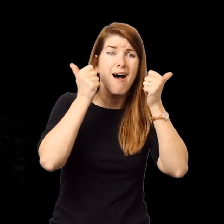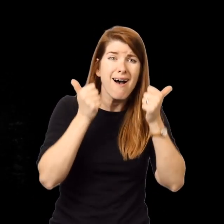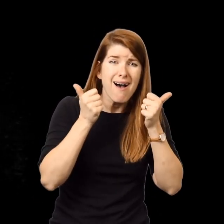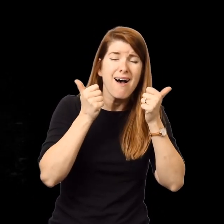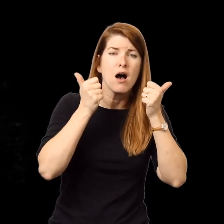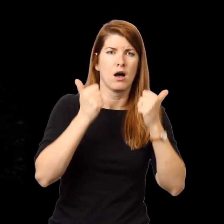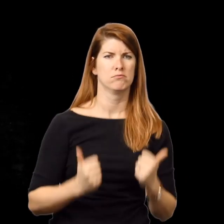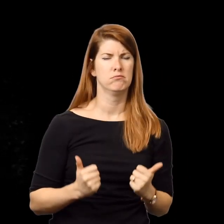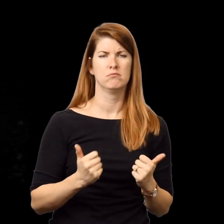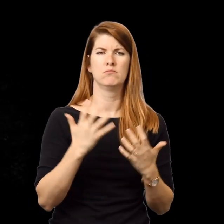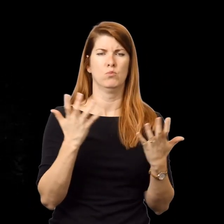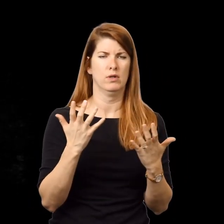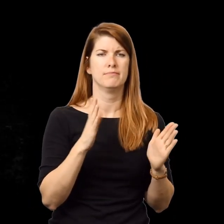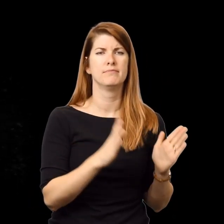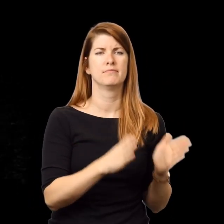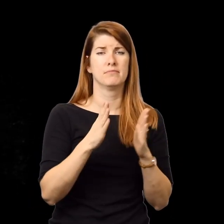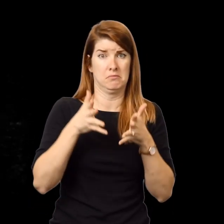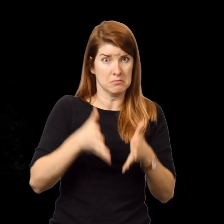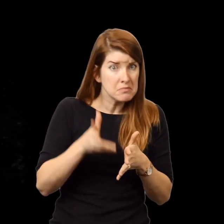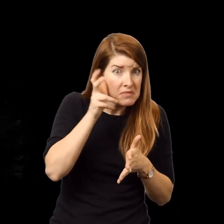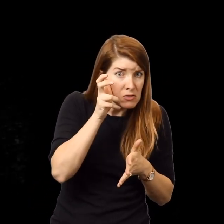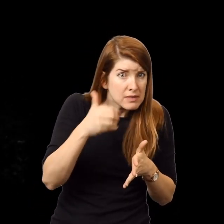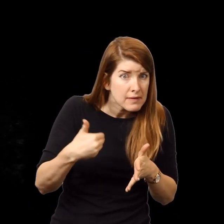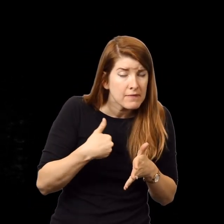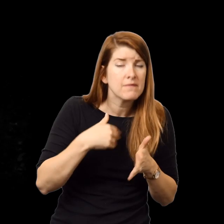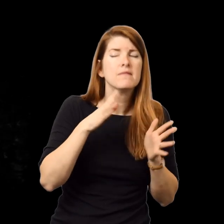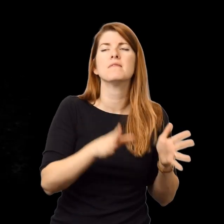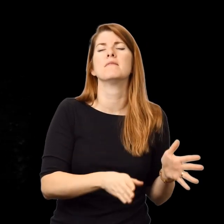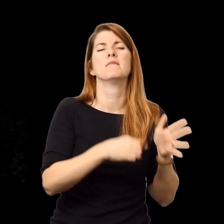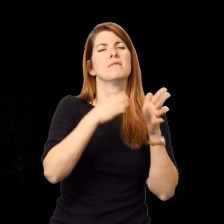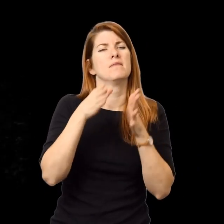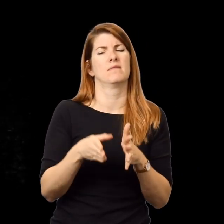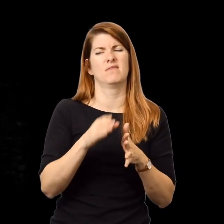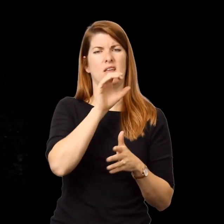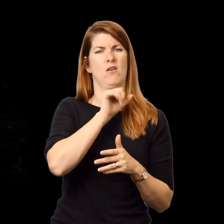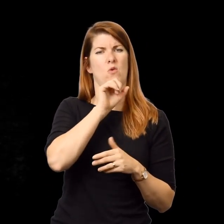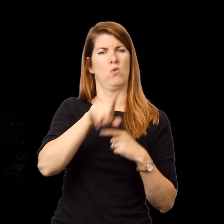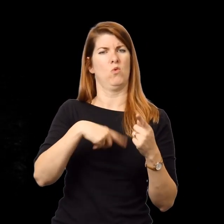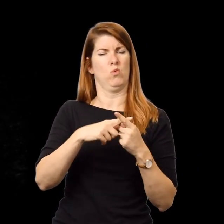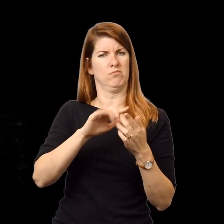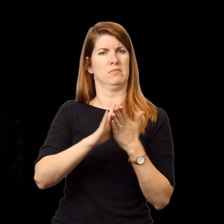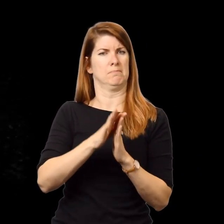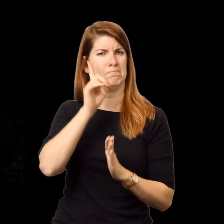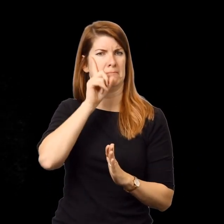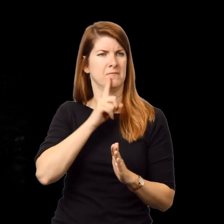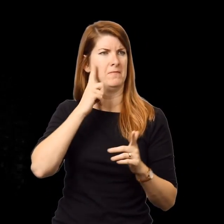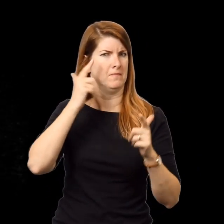If there's residual hearing or not, we want to look at the age of onset of the loss of the hearing.